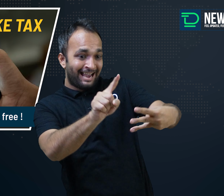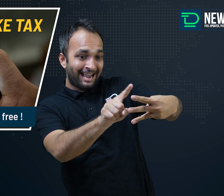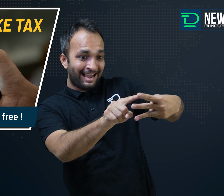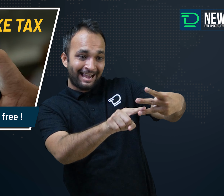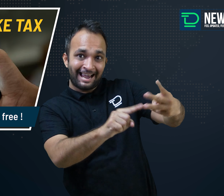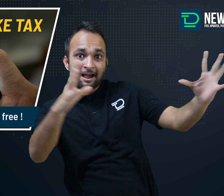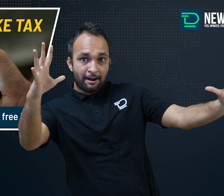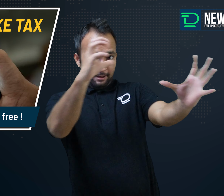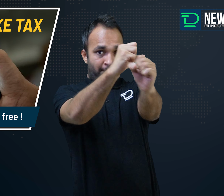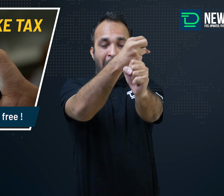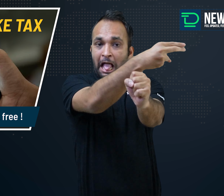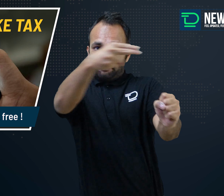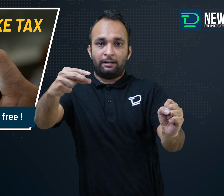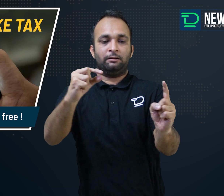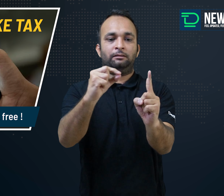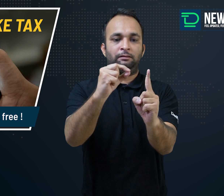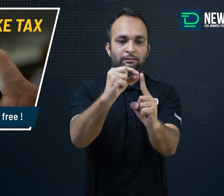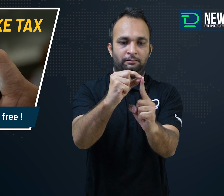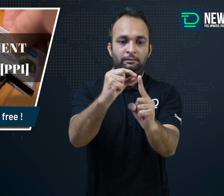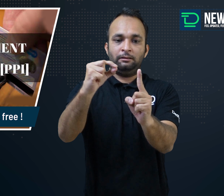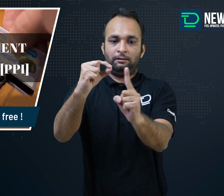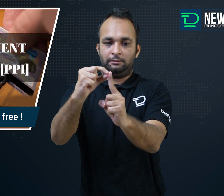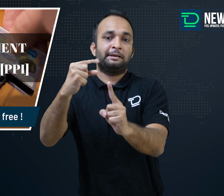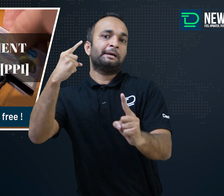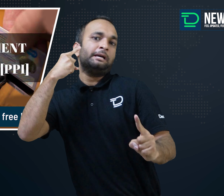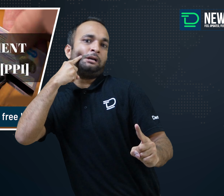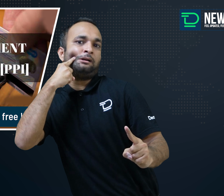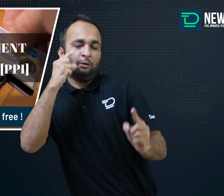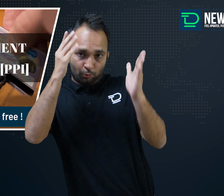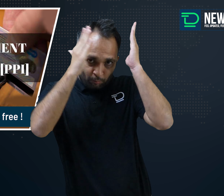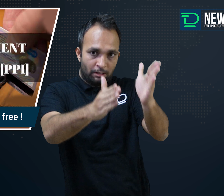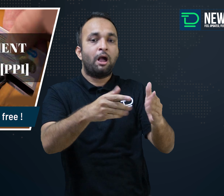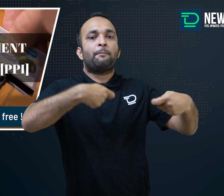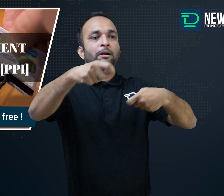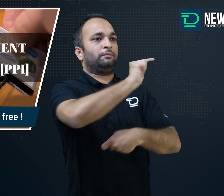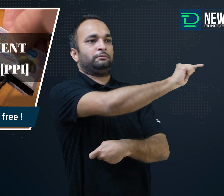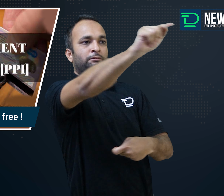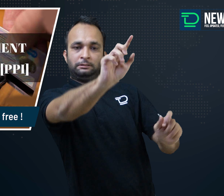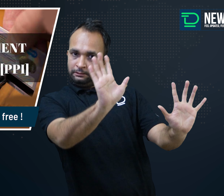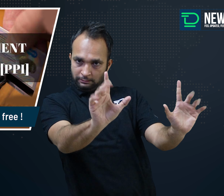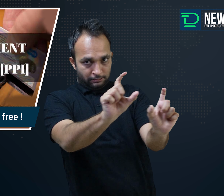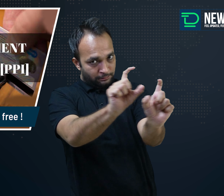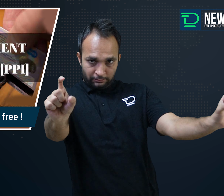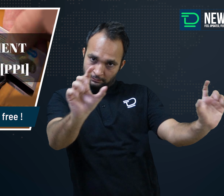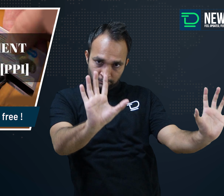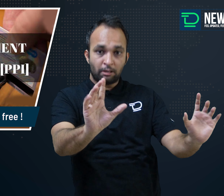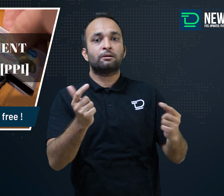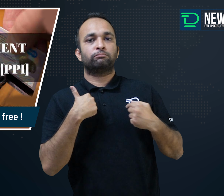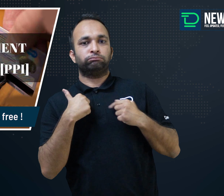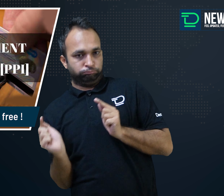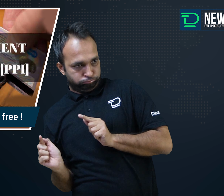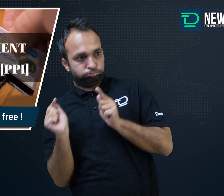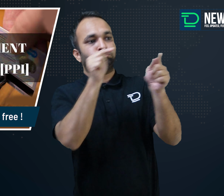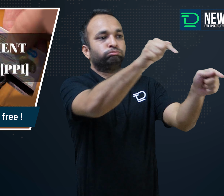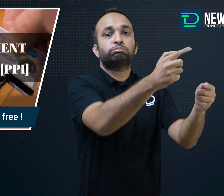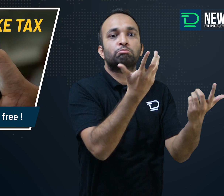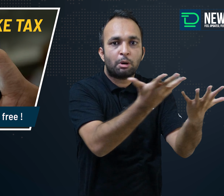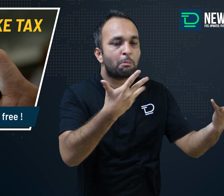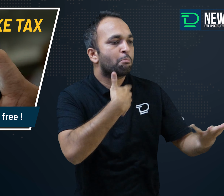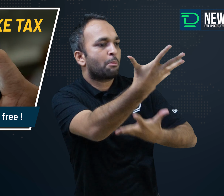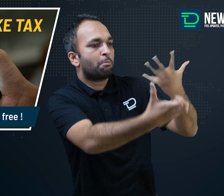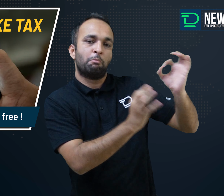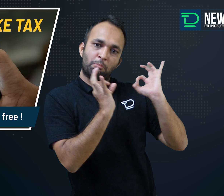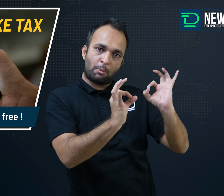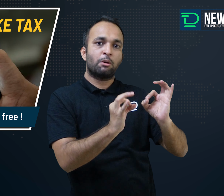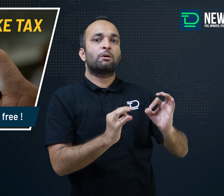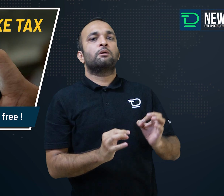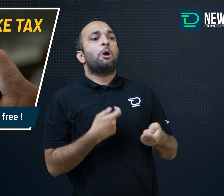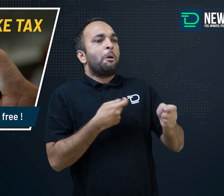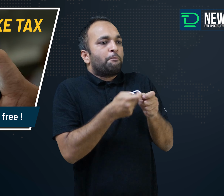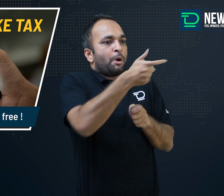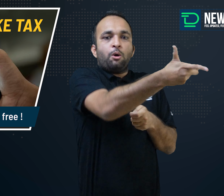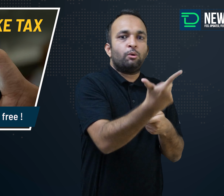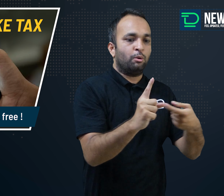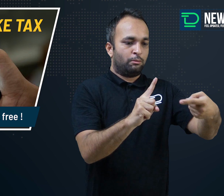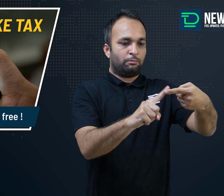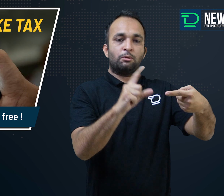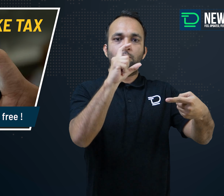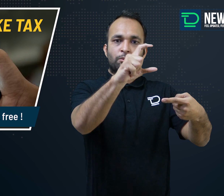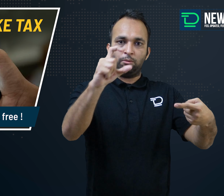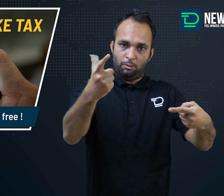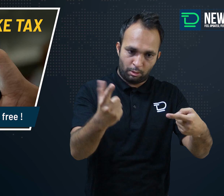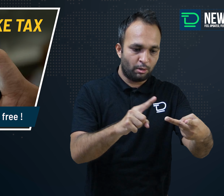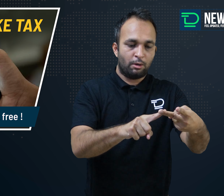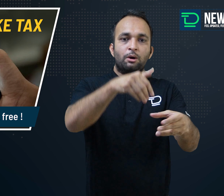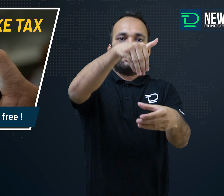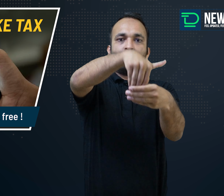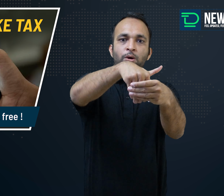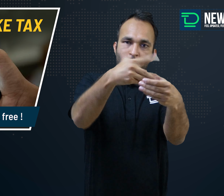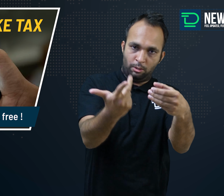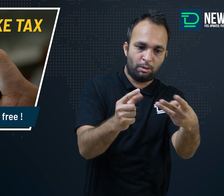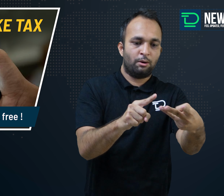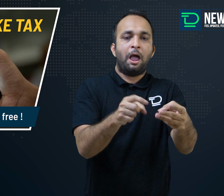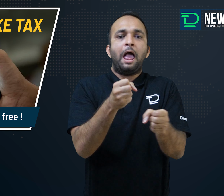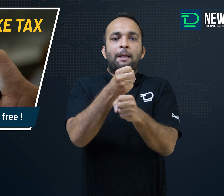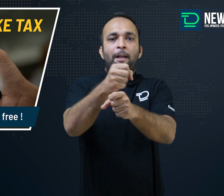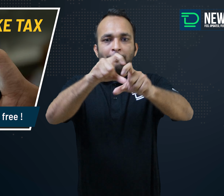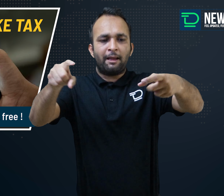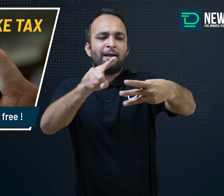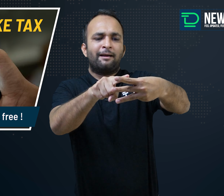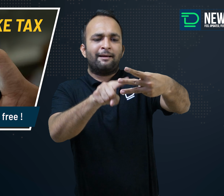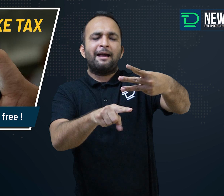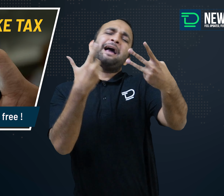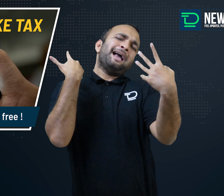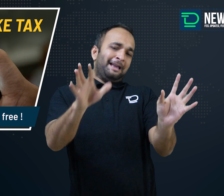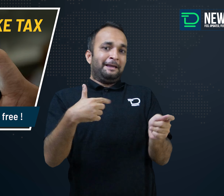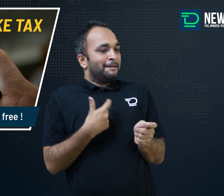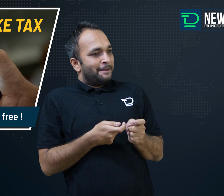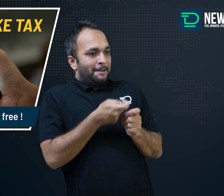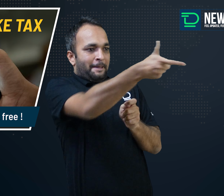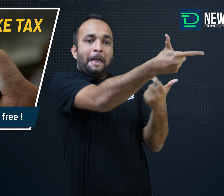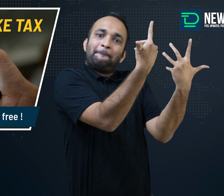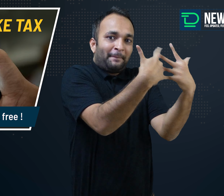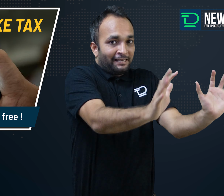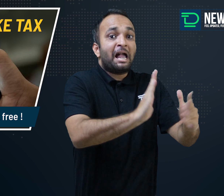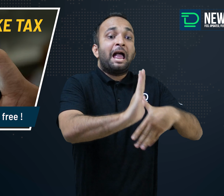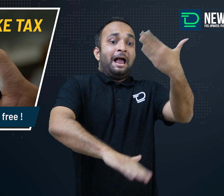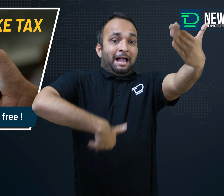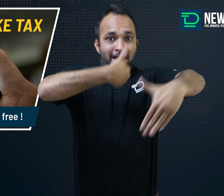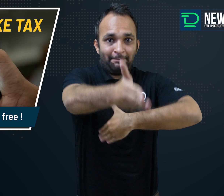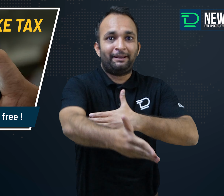You can’t take the amount from the bank such as wallet, card card, Gift vouchers.